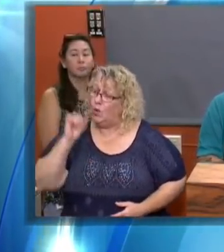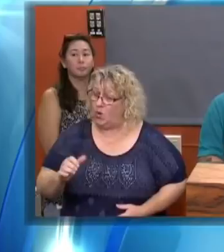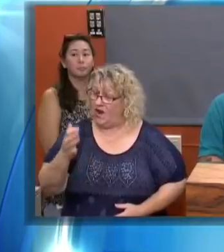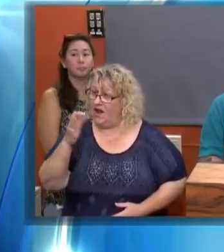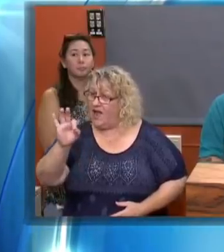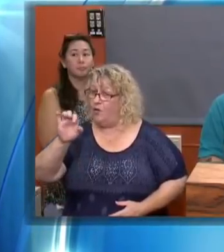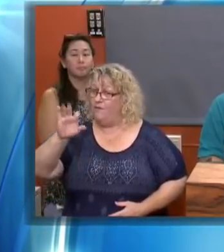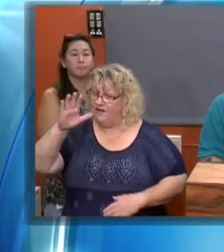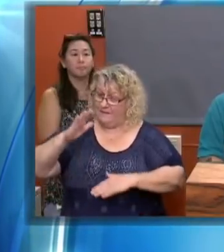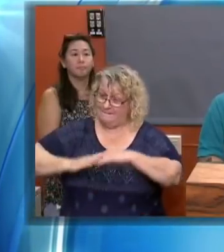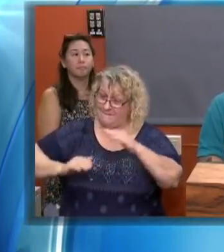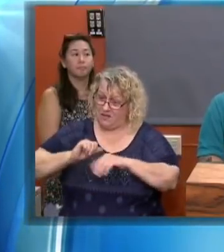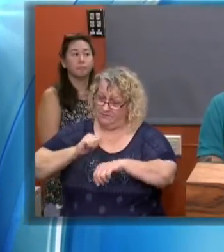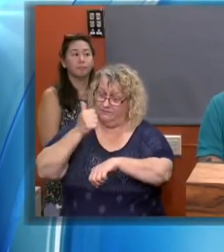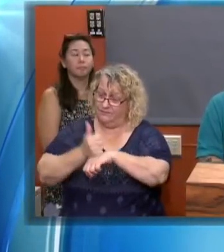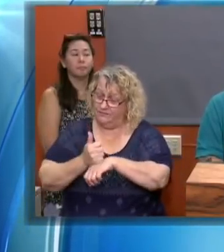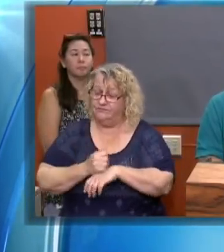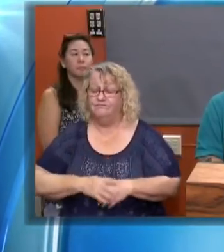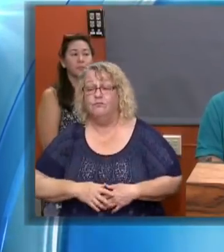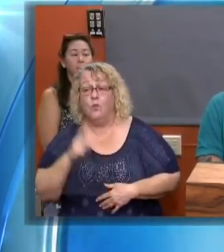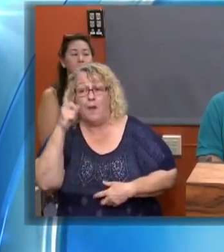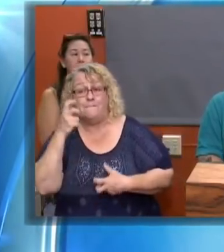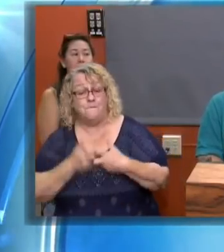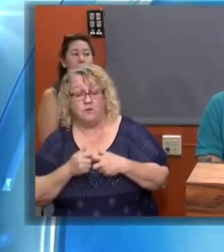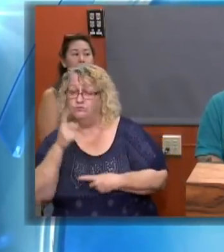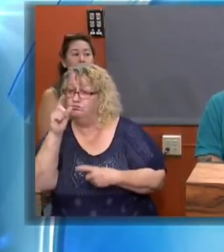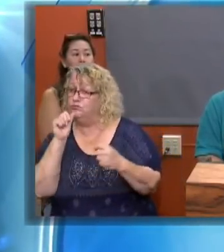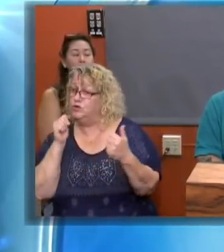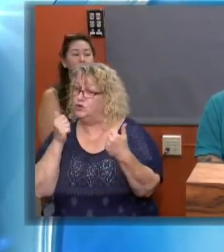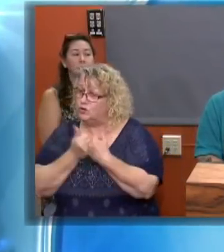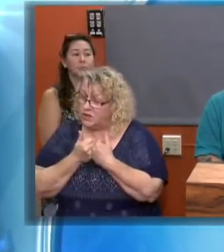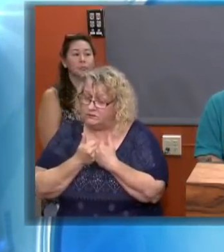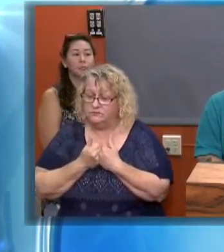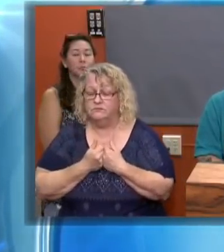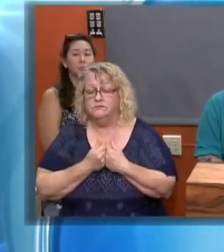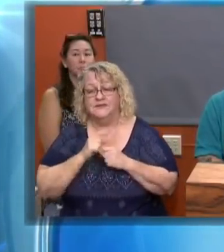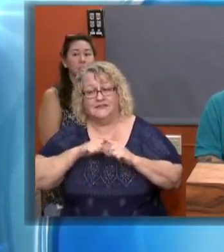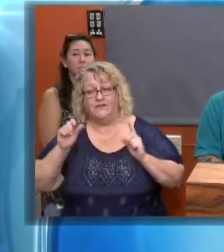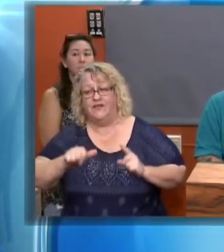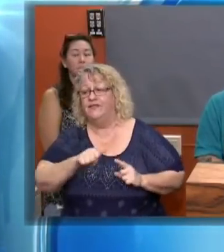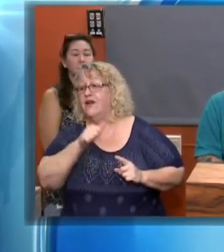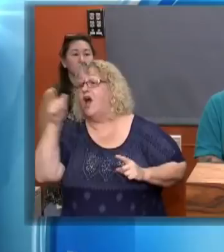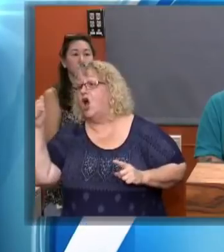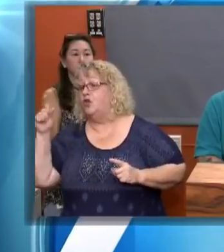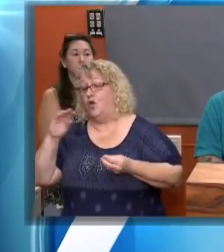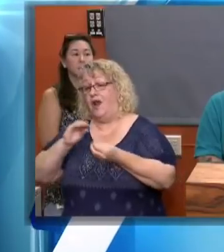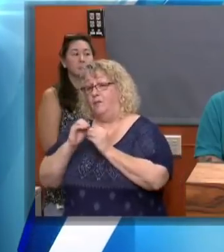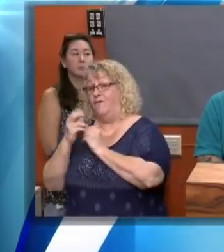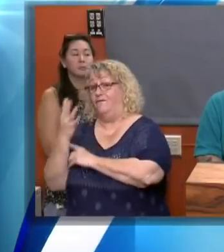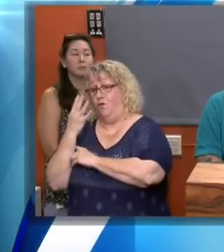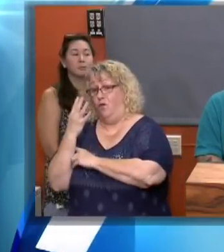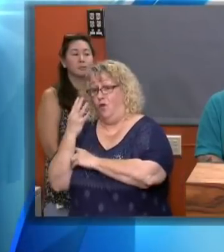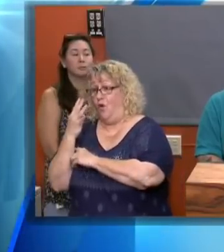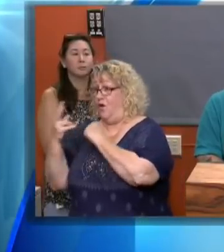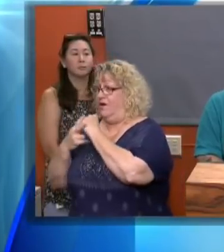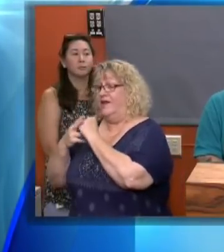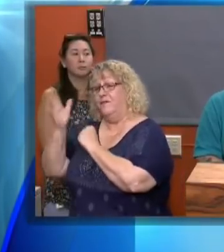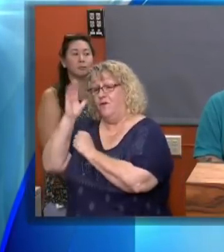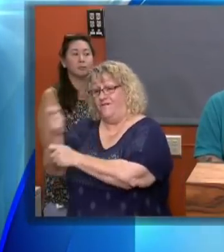RESERVOIR. THIS RESERVOIR IS VERY OLD, 1905, AND PART OF THE PROBLEM CHALLENGE OF THIS RESERVOIR,